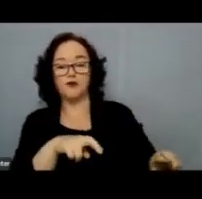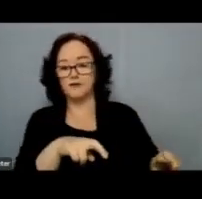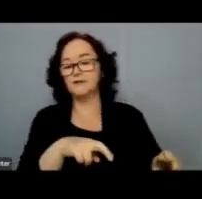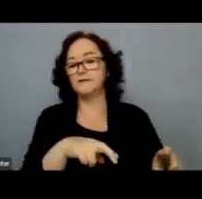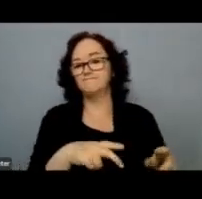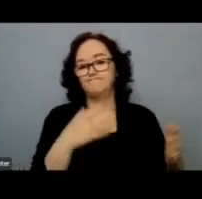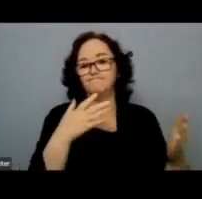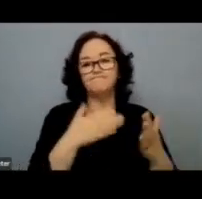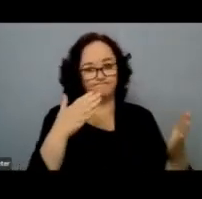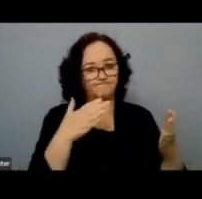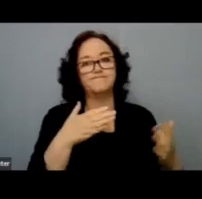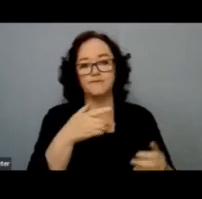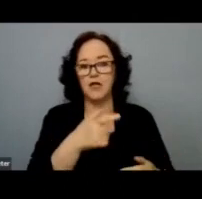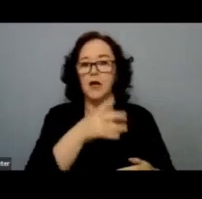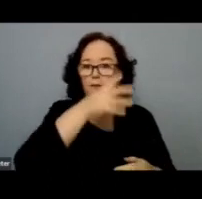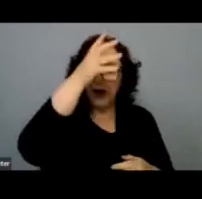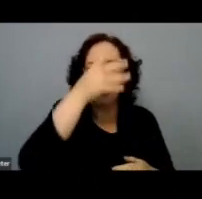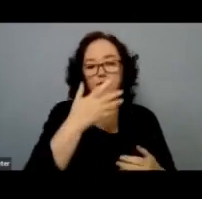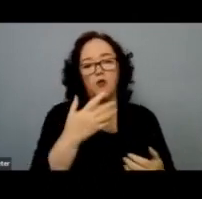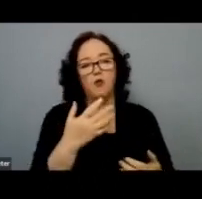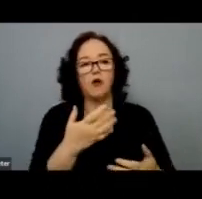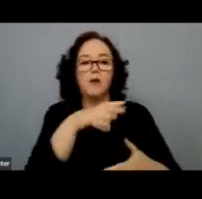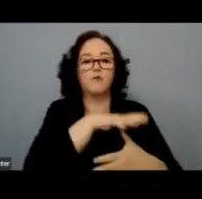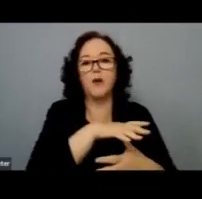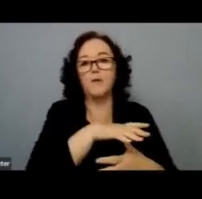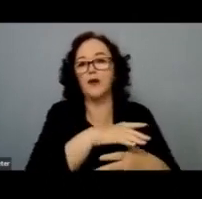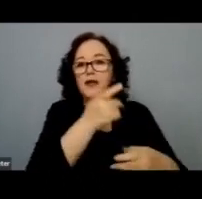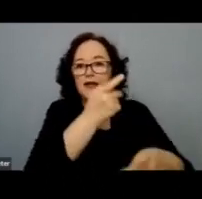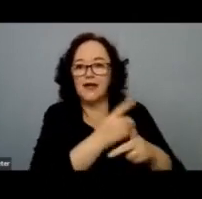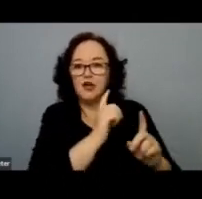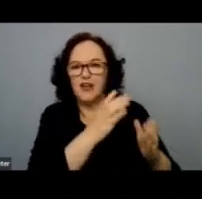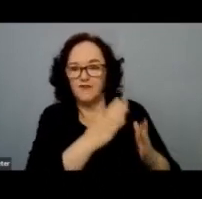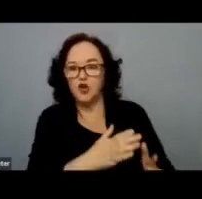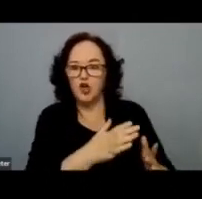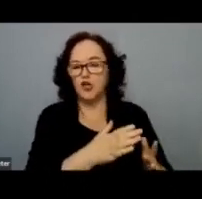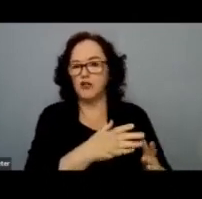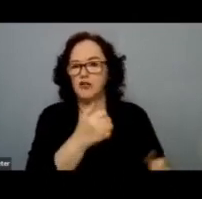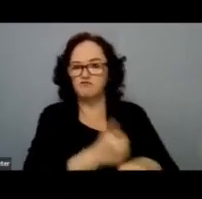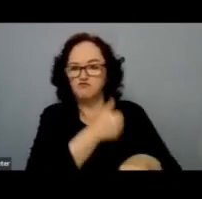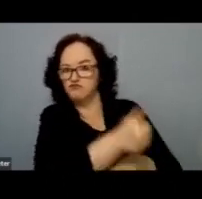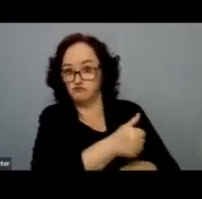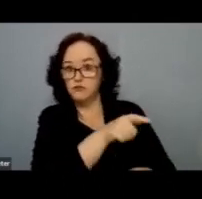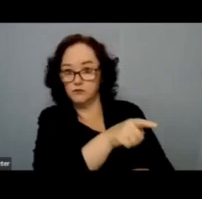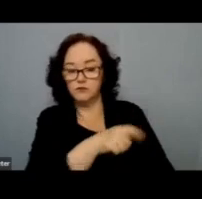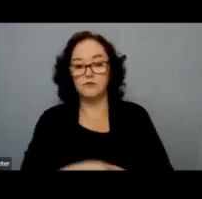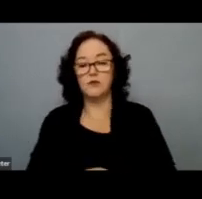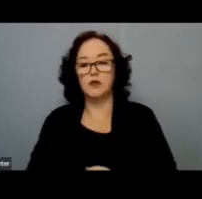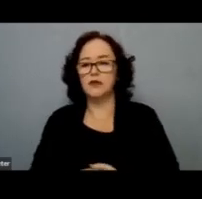by a parent or a primary caregiver. An important distinction just to bear in mind